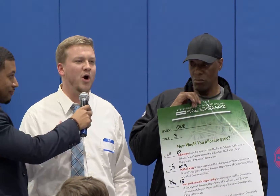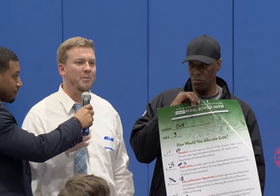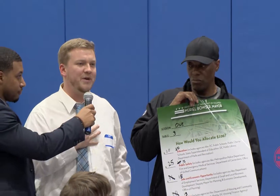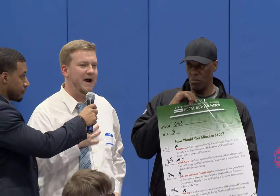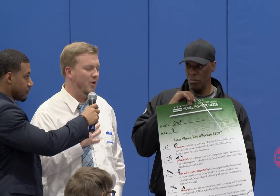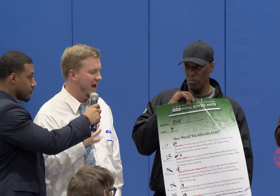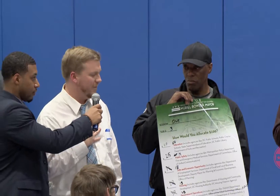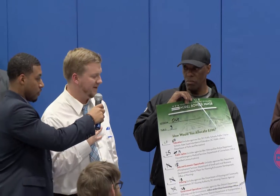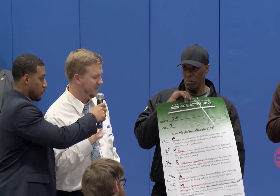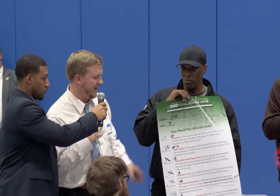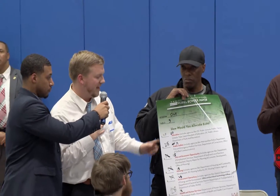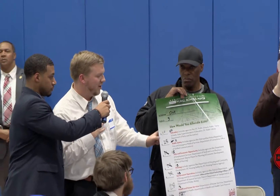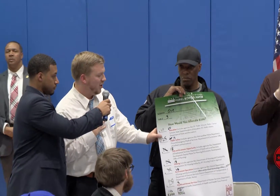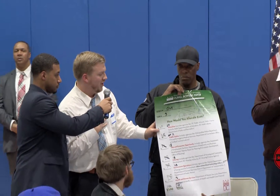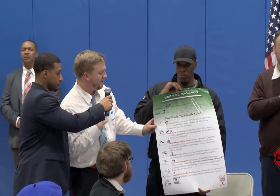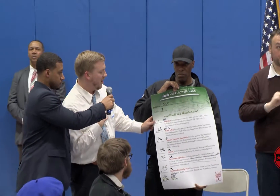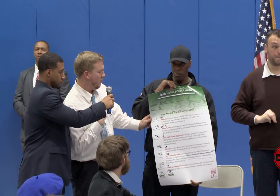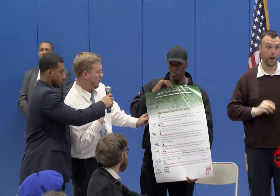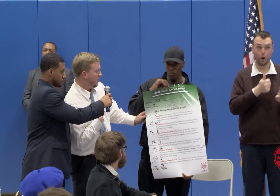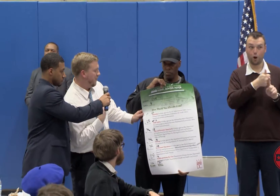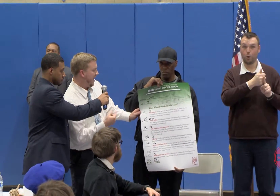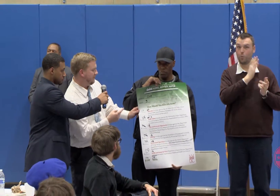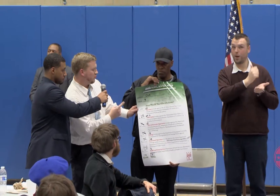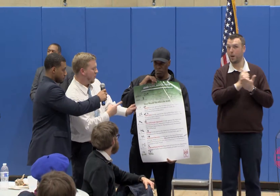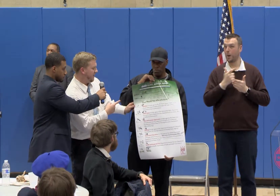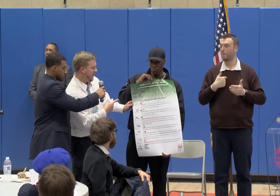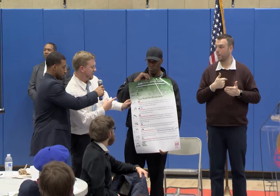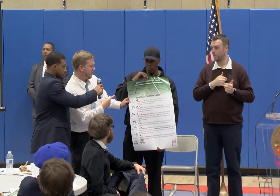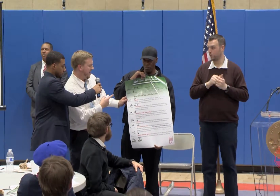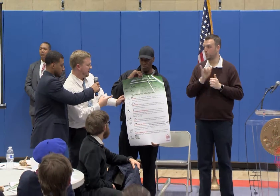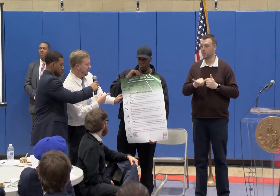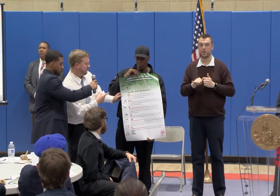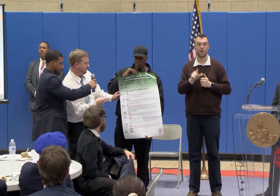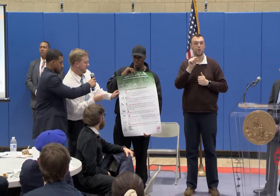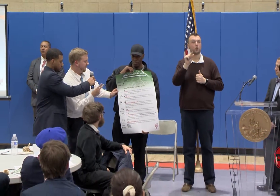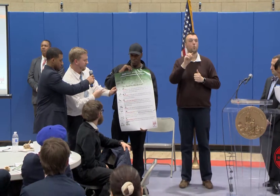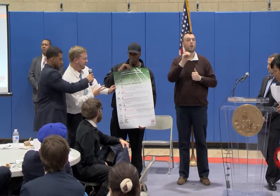US WITH THAT. SO WE GAVE 20 TO EDUCATION, 15